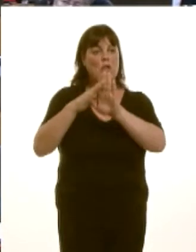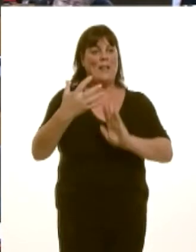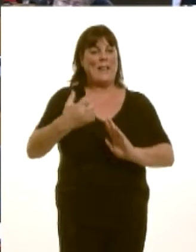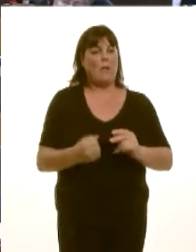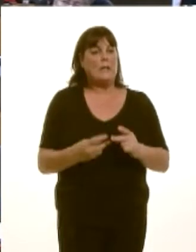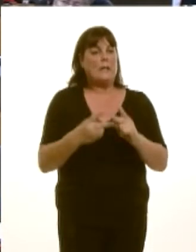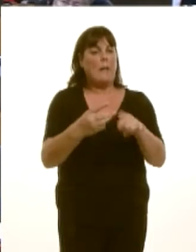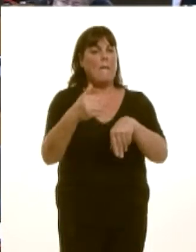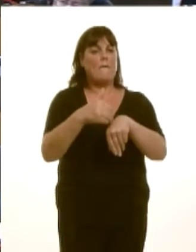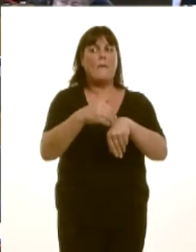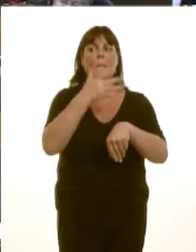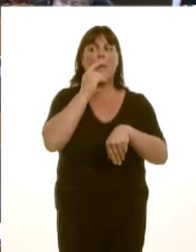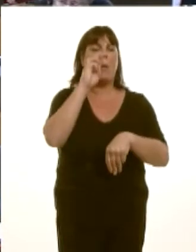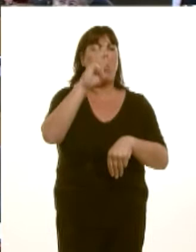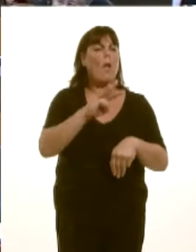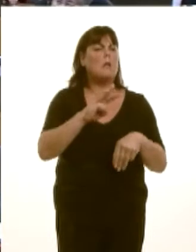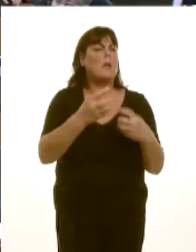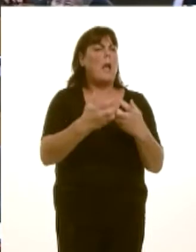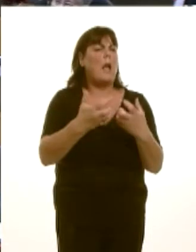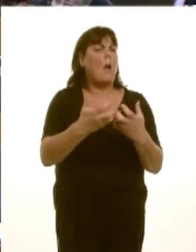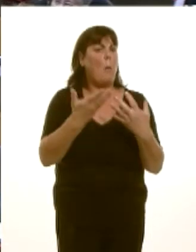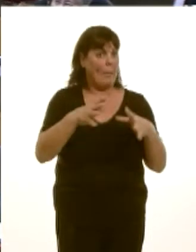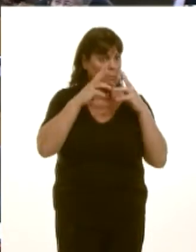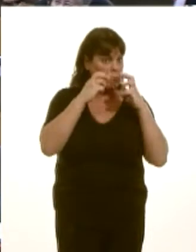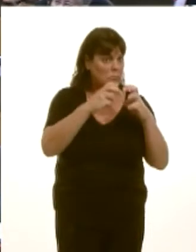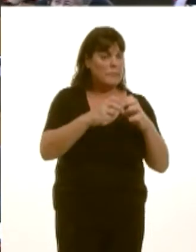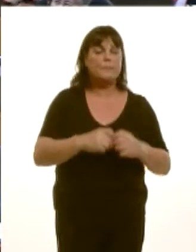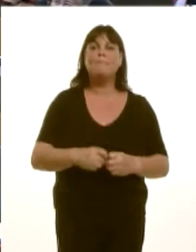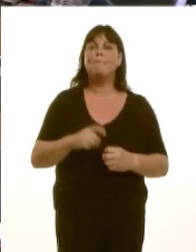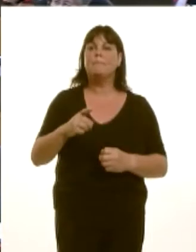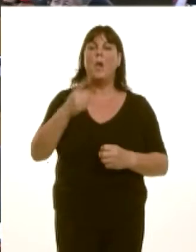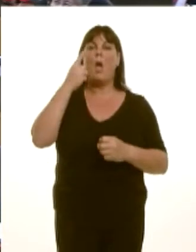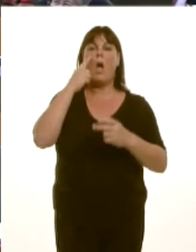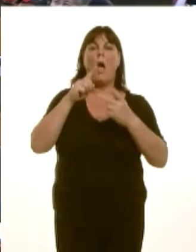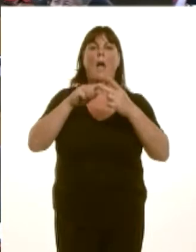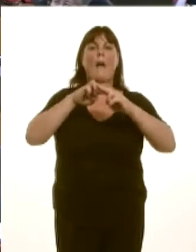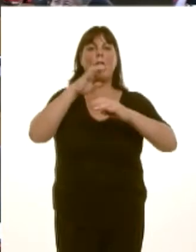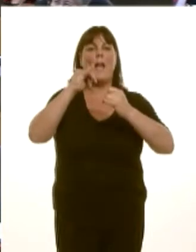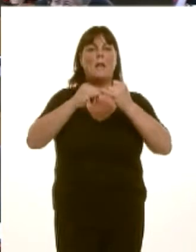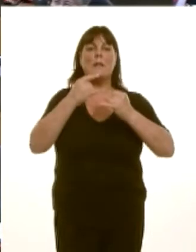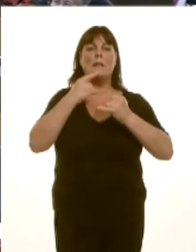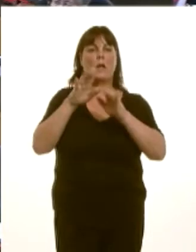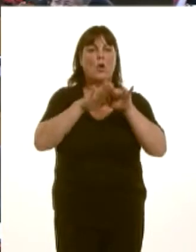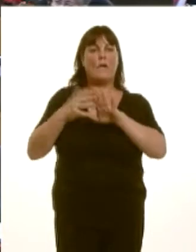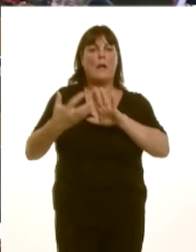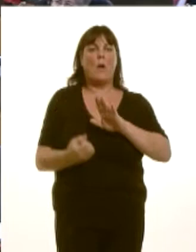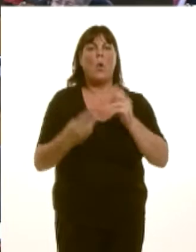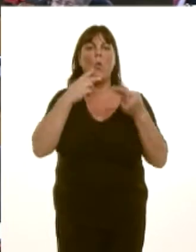research by the Institute for Fiscal Studies, which suggests that universal credit will lead to an annual loss of income in Wales of at least £40 million.